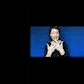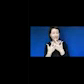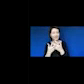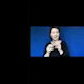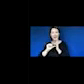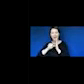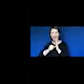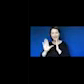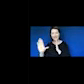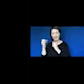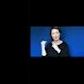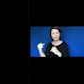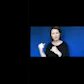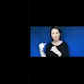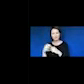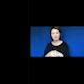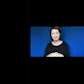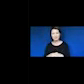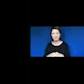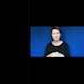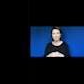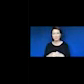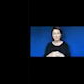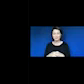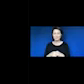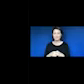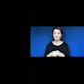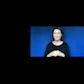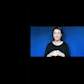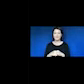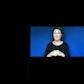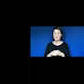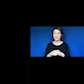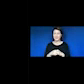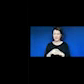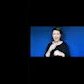well, which then speaks to the point of having a motivating environment, and having different